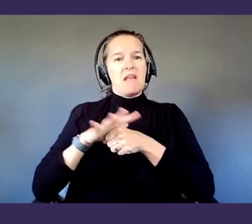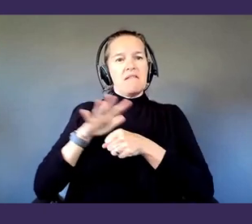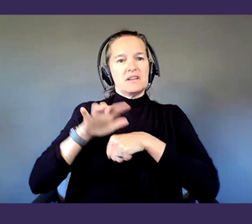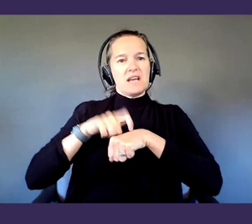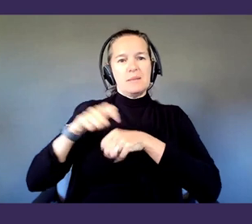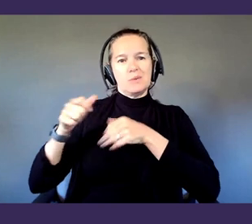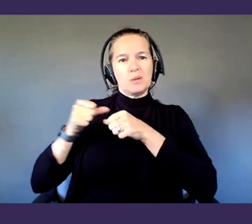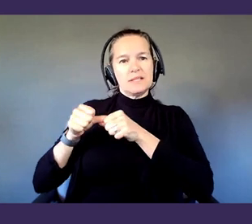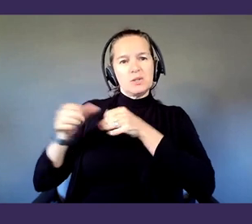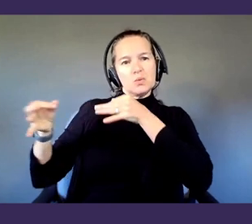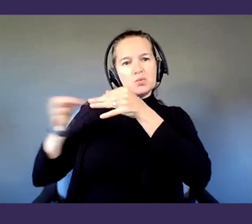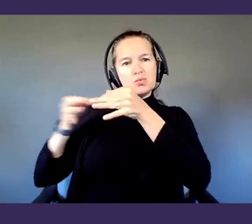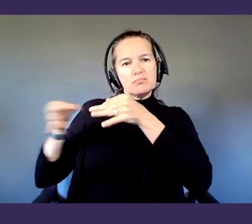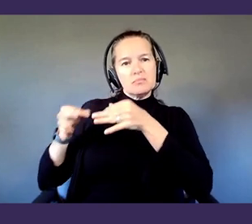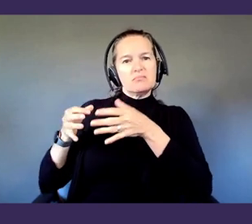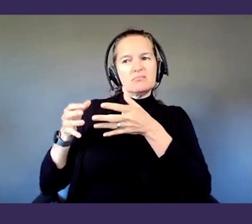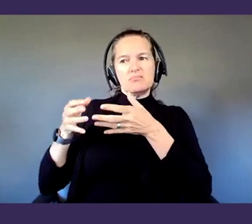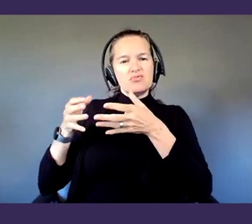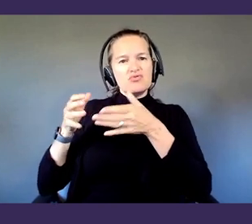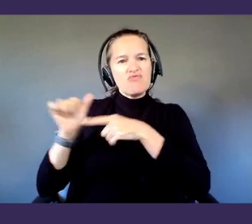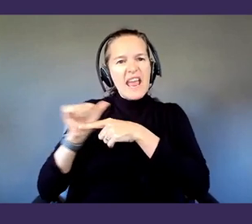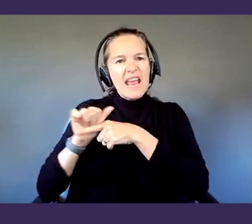and getting them involved. So that's what the packaging plan.